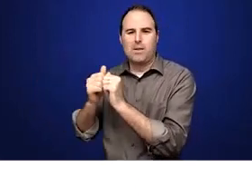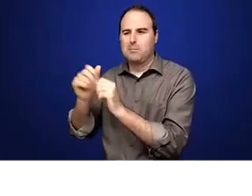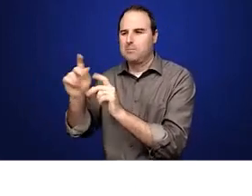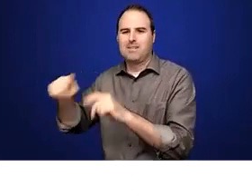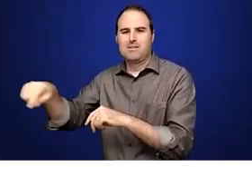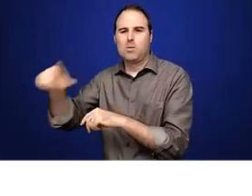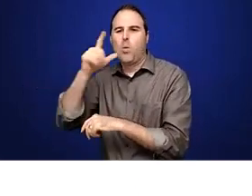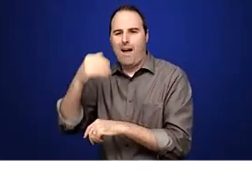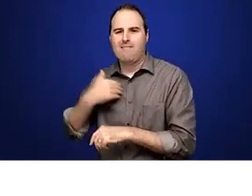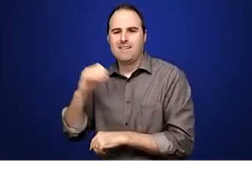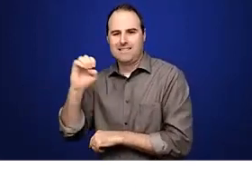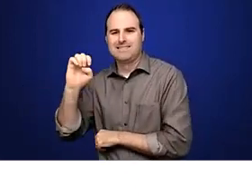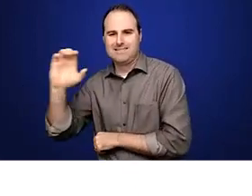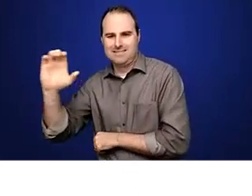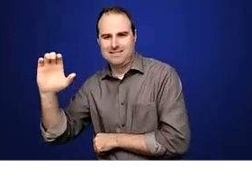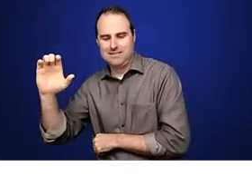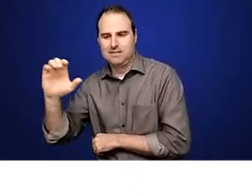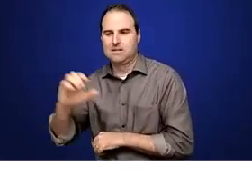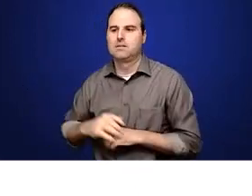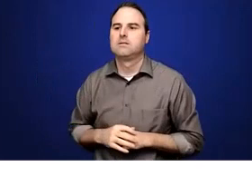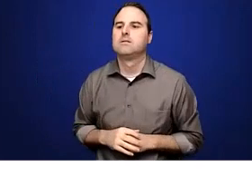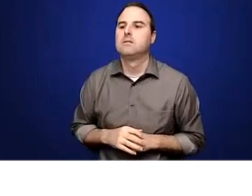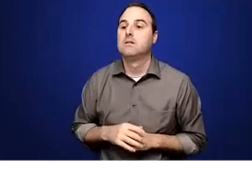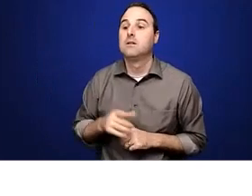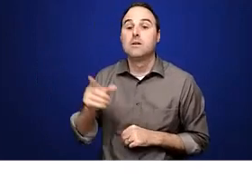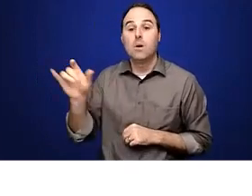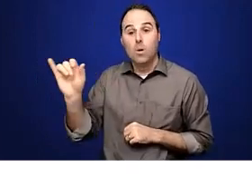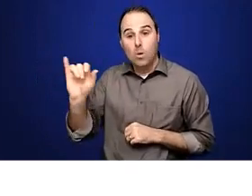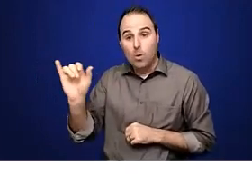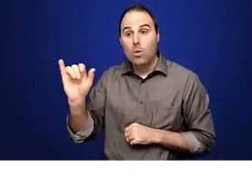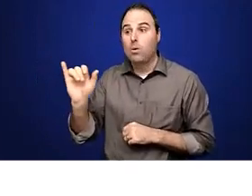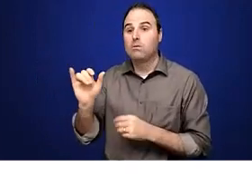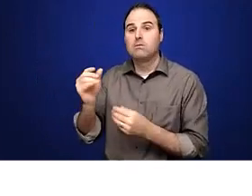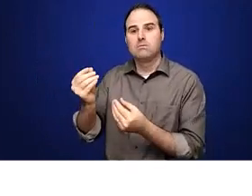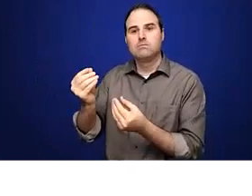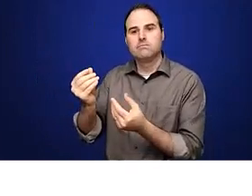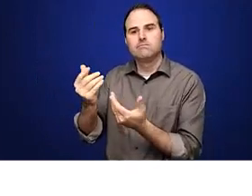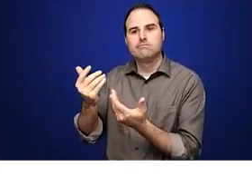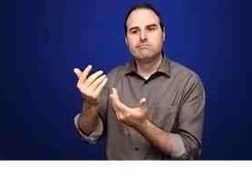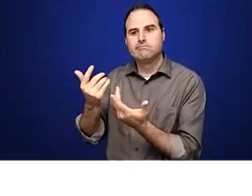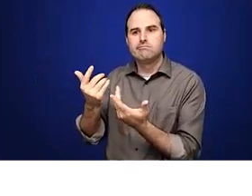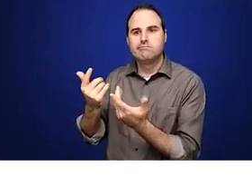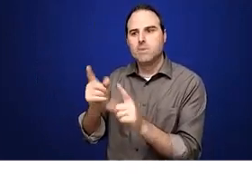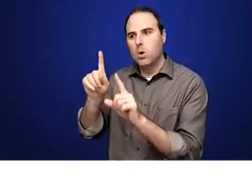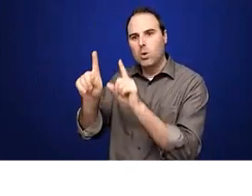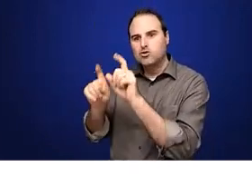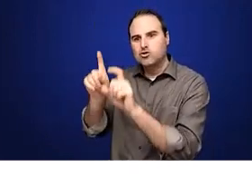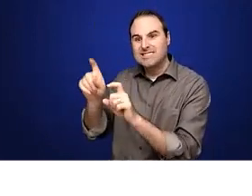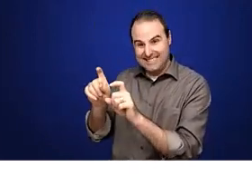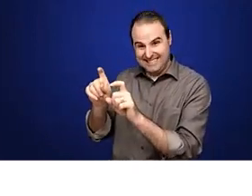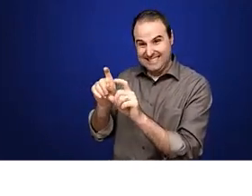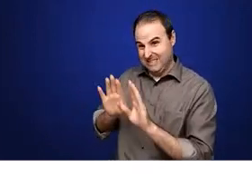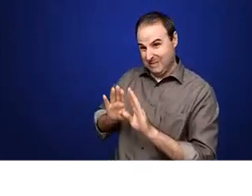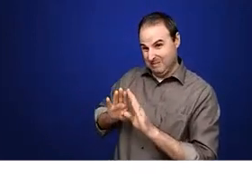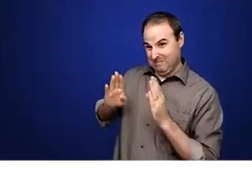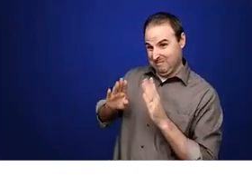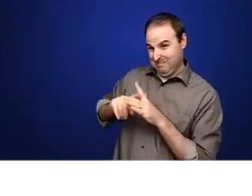They provided a lot of input on the questions that we had proposed at the beginning stages of tool development.